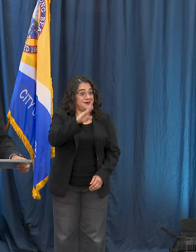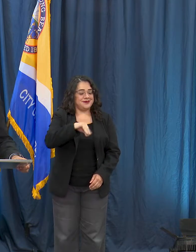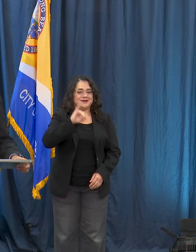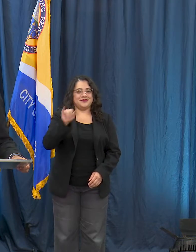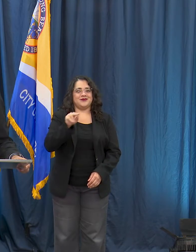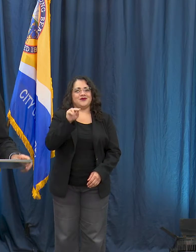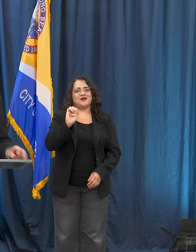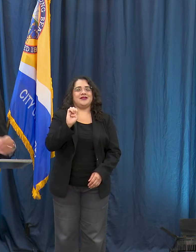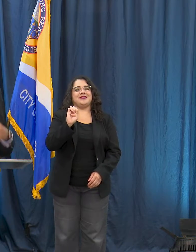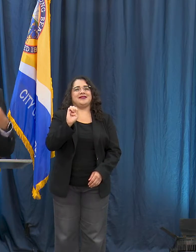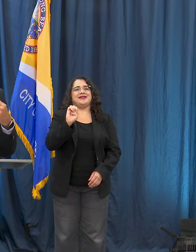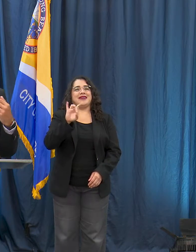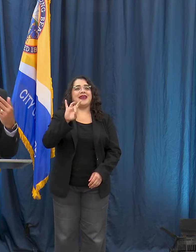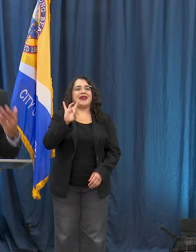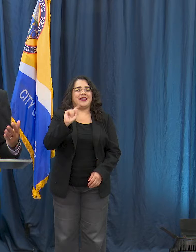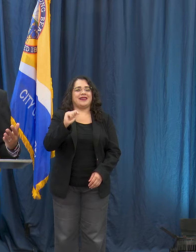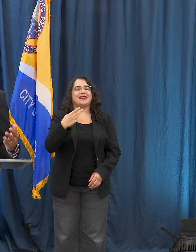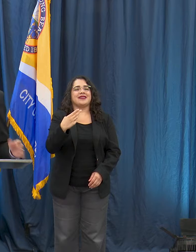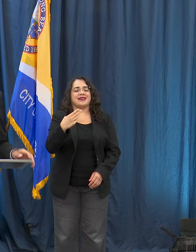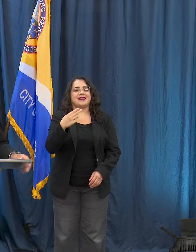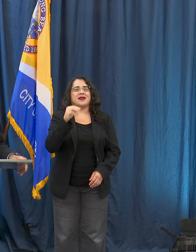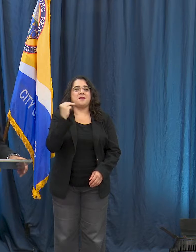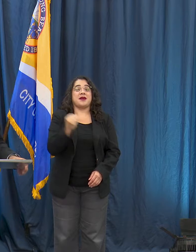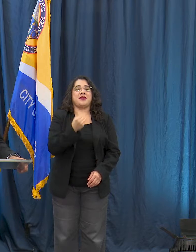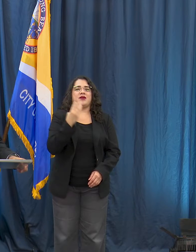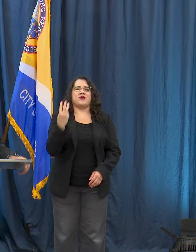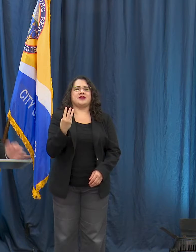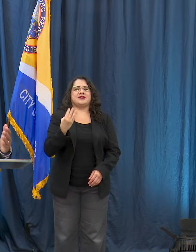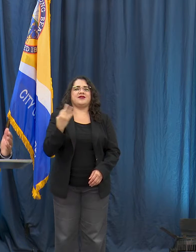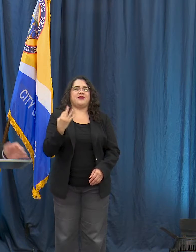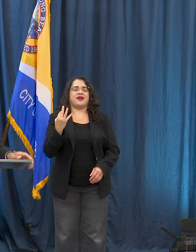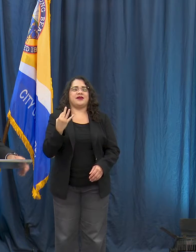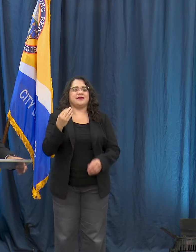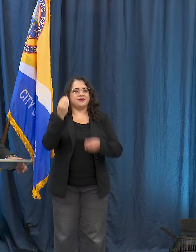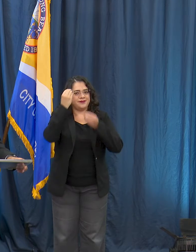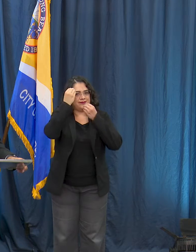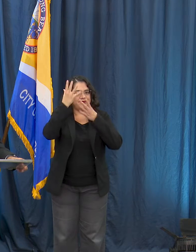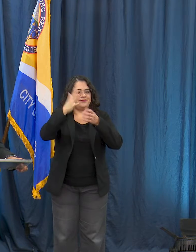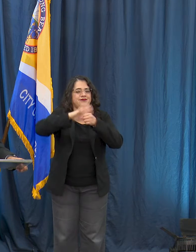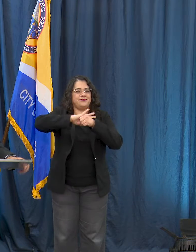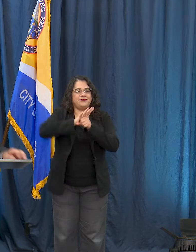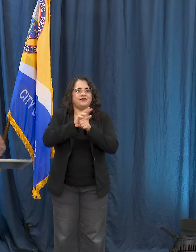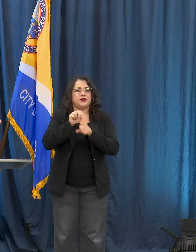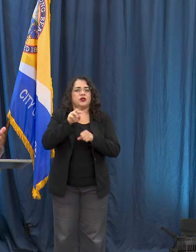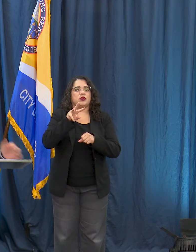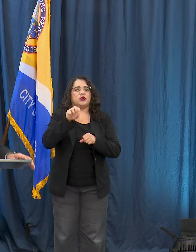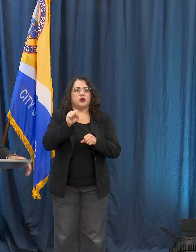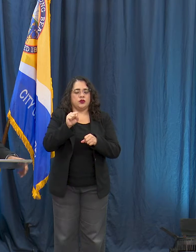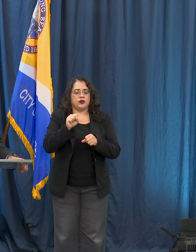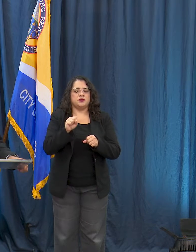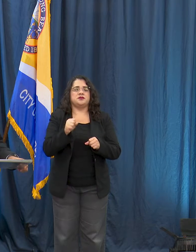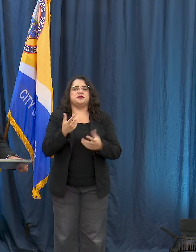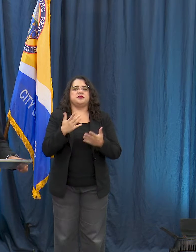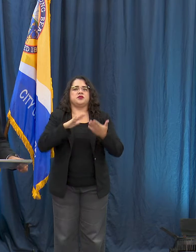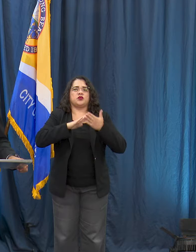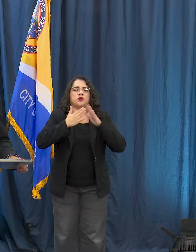are doing our Monday, Wednesday, Friday live updates to the community and be able to ask any questions that the media might have.